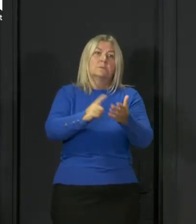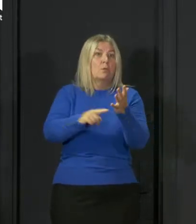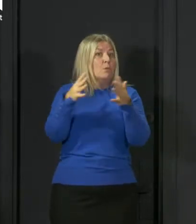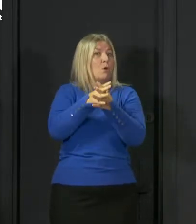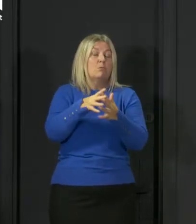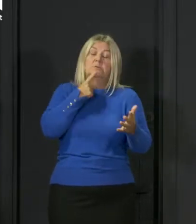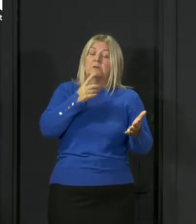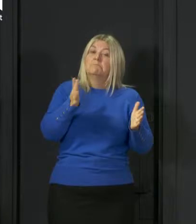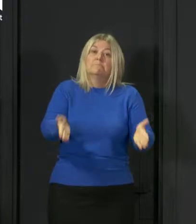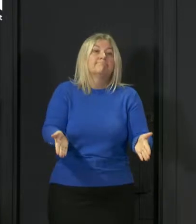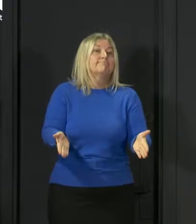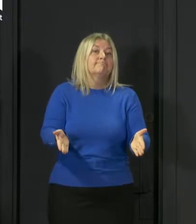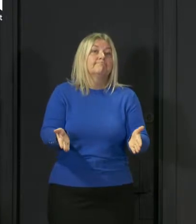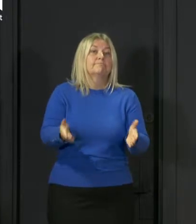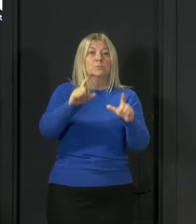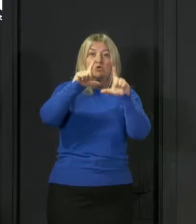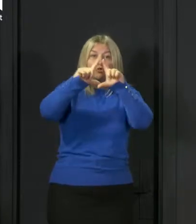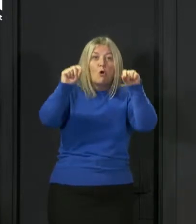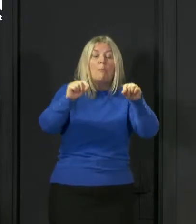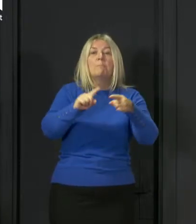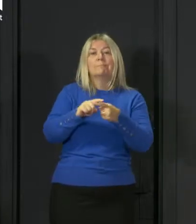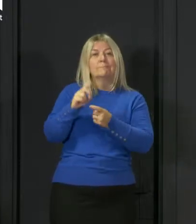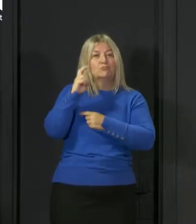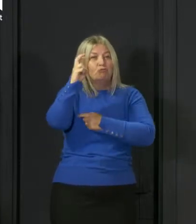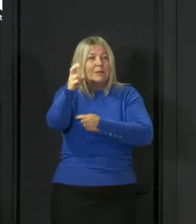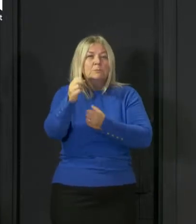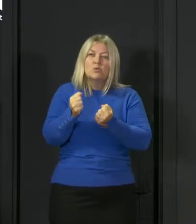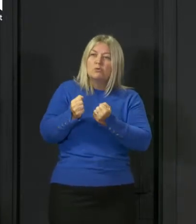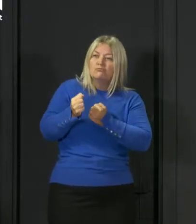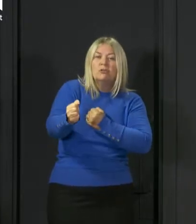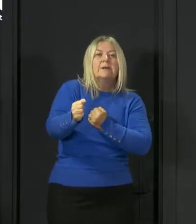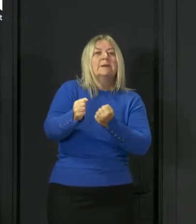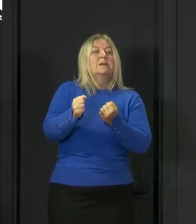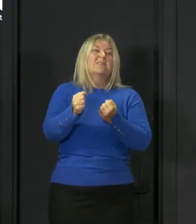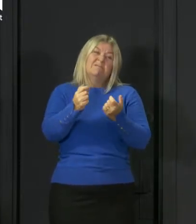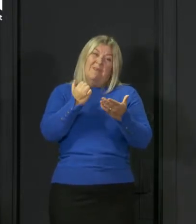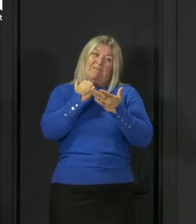like shops, public transport, but my advice would be to wear face coverings when you